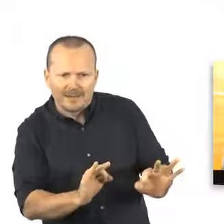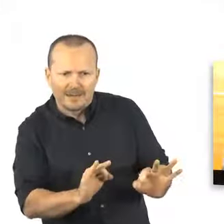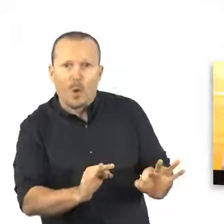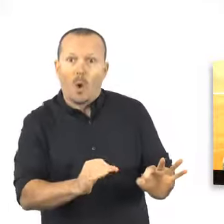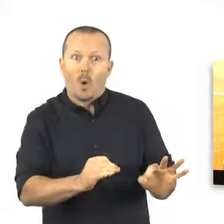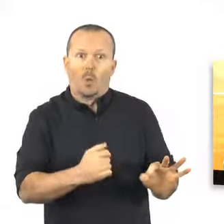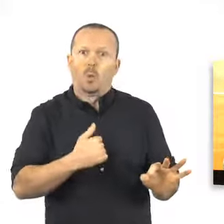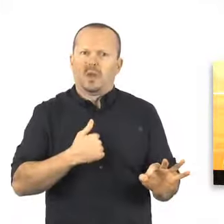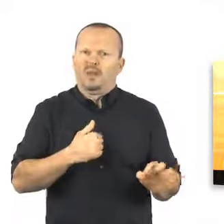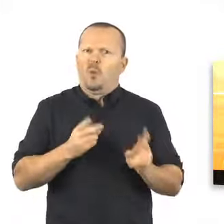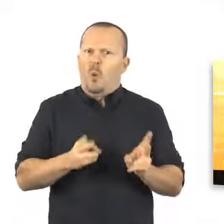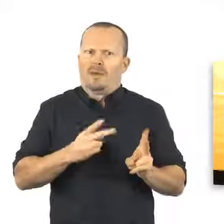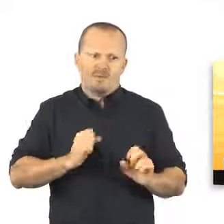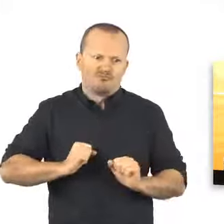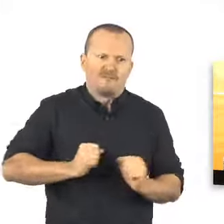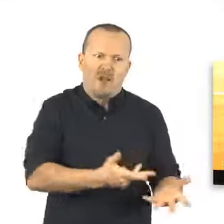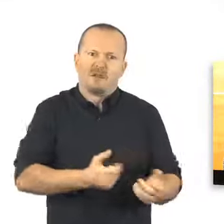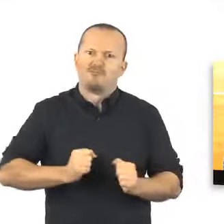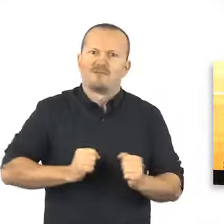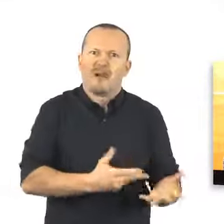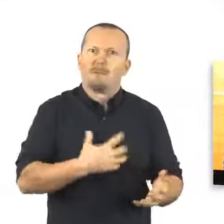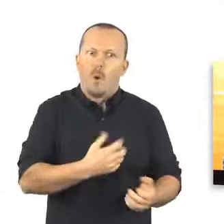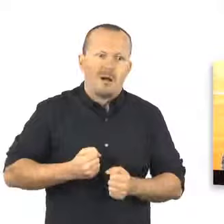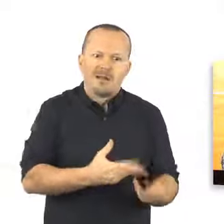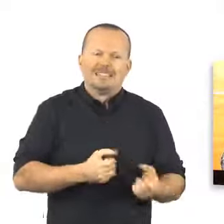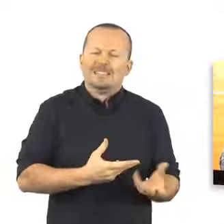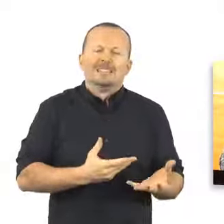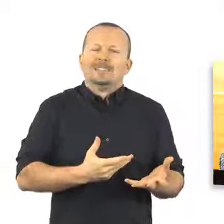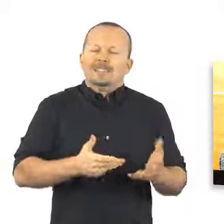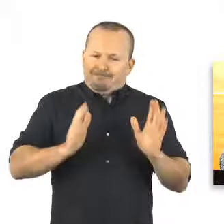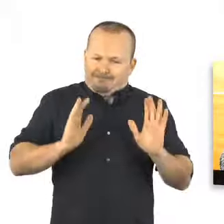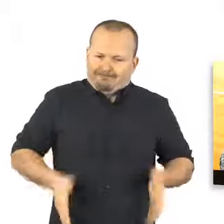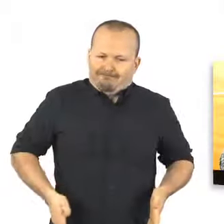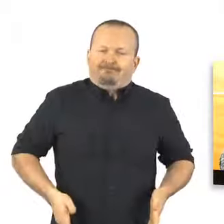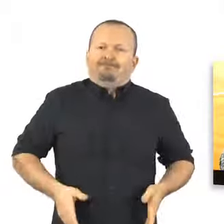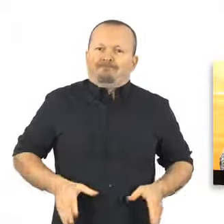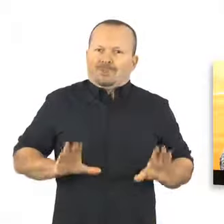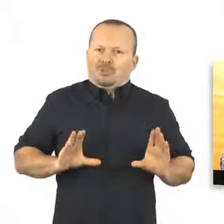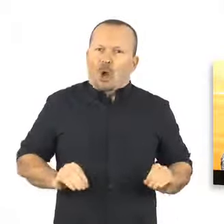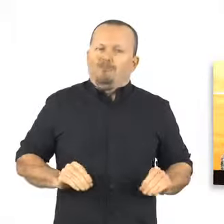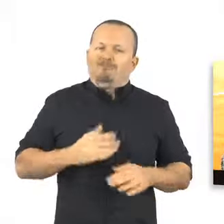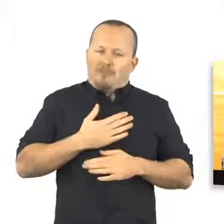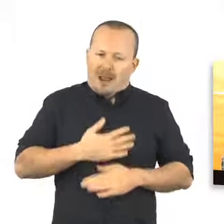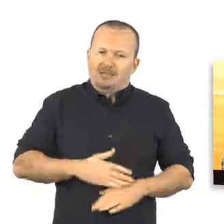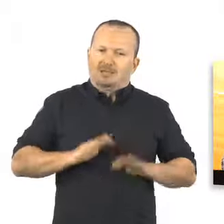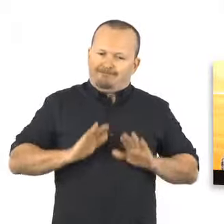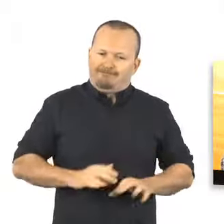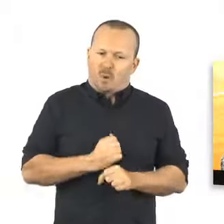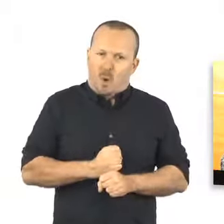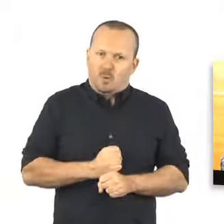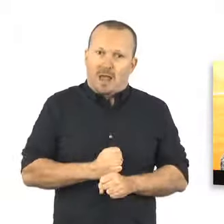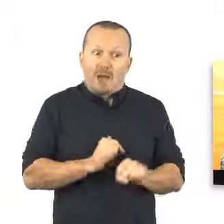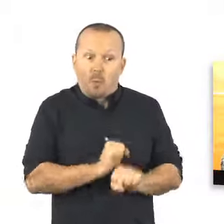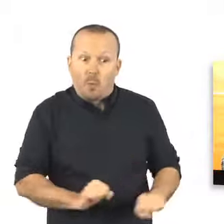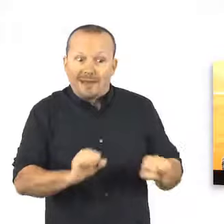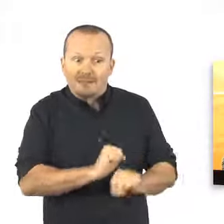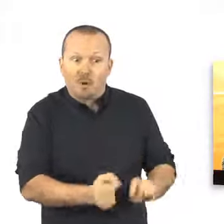to provide more language. We have to go against that tendency and wait for a response. It